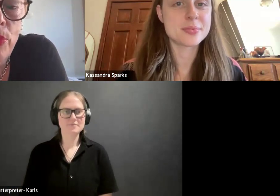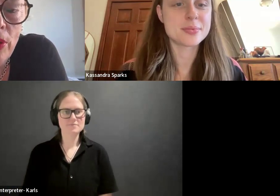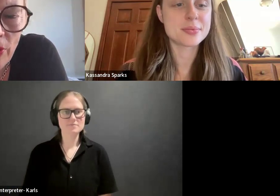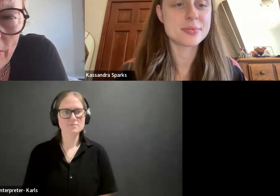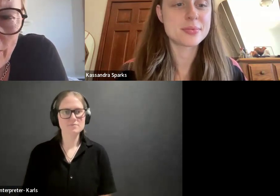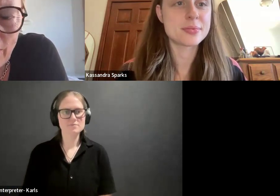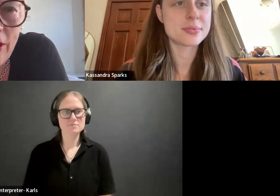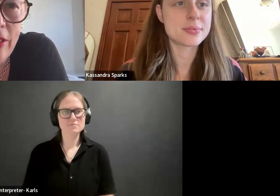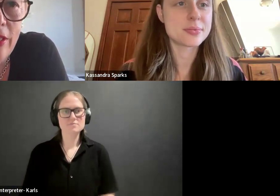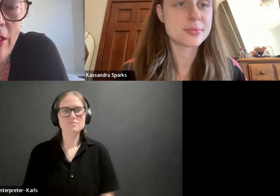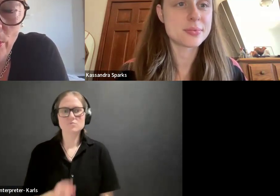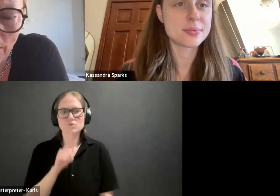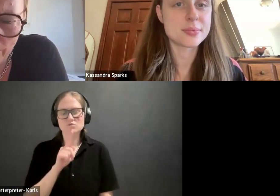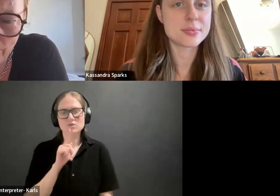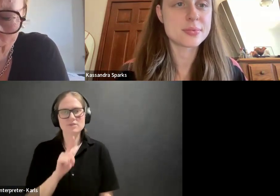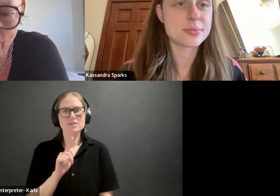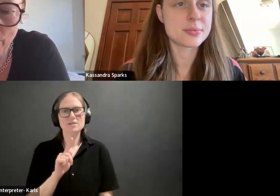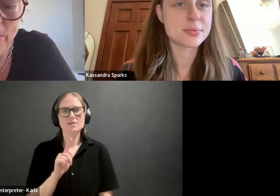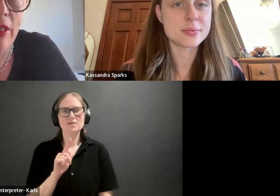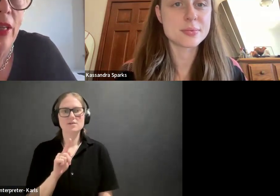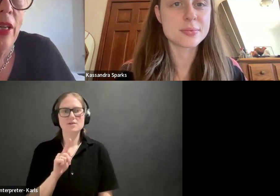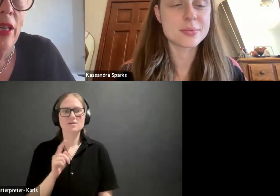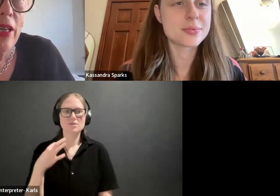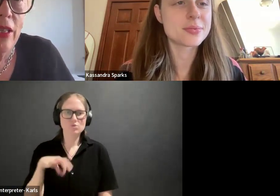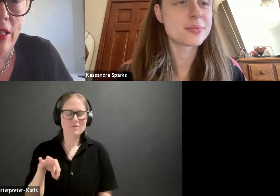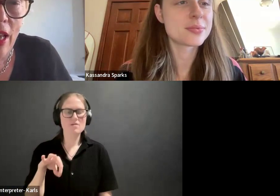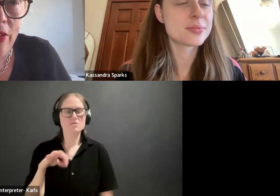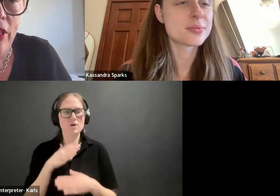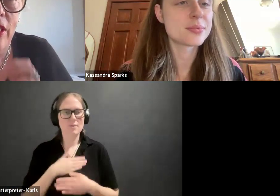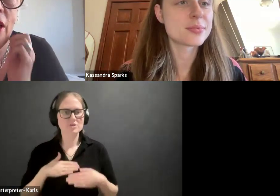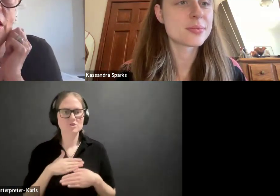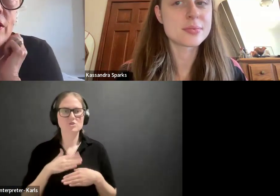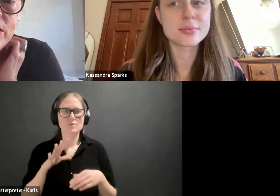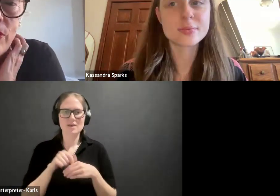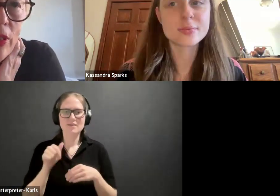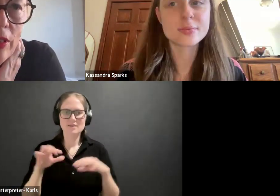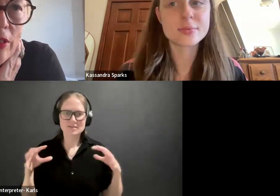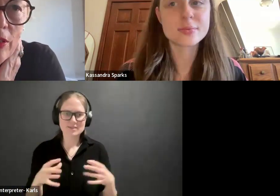privilege and a pleasure to be In this gathering, and sort of heard